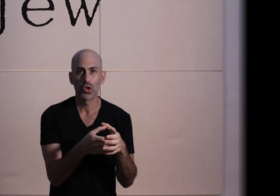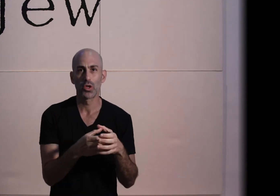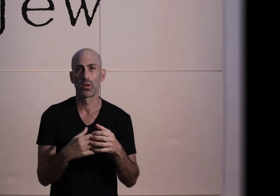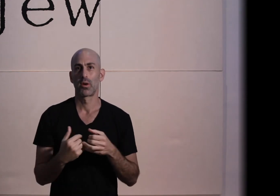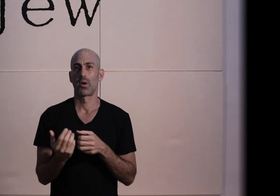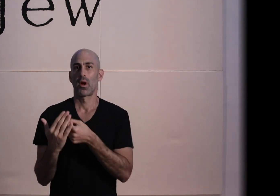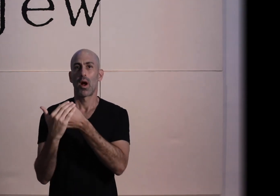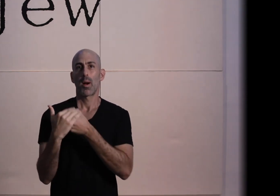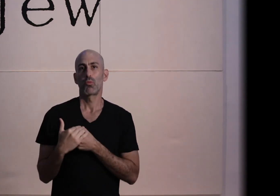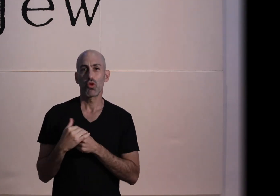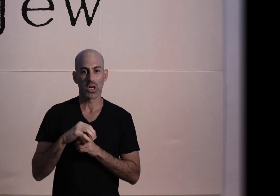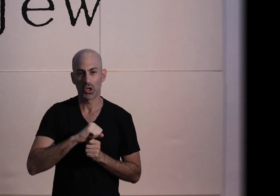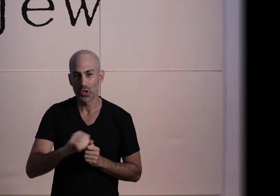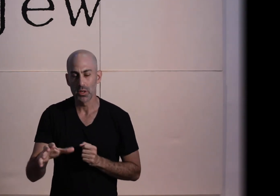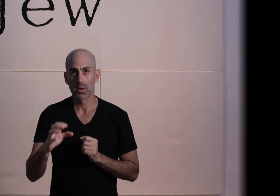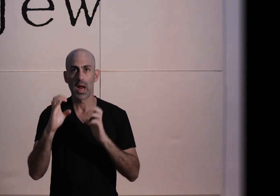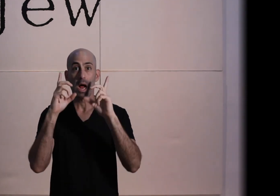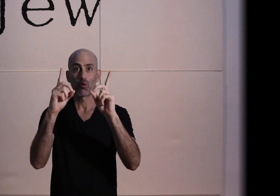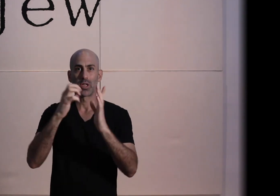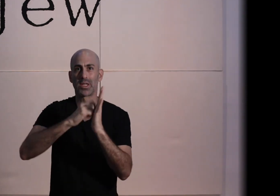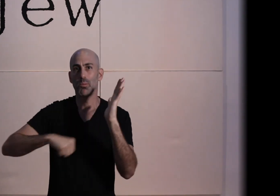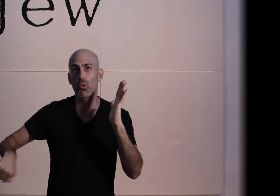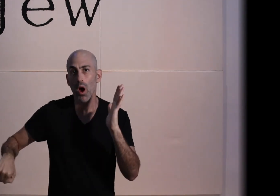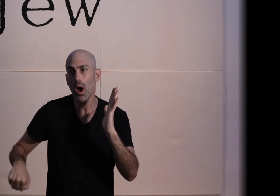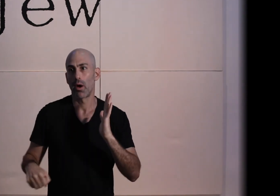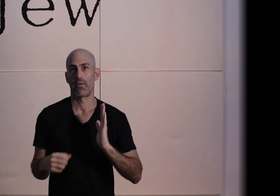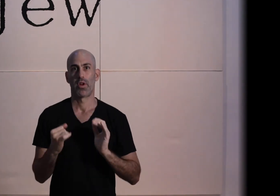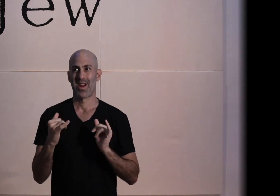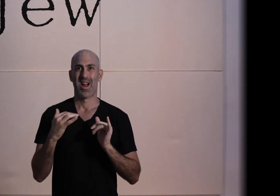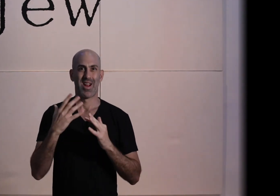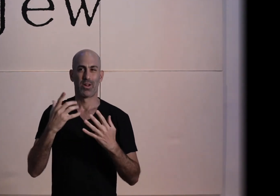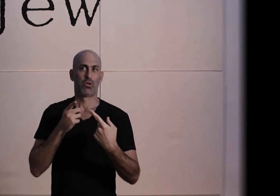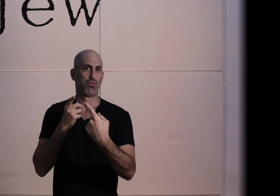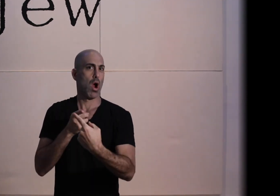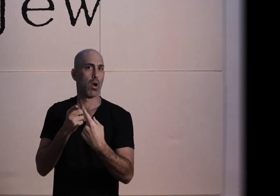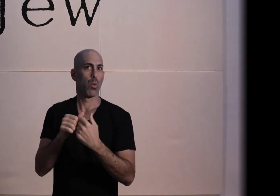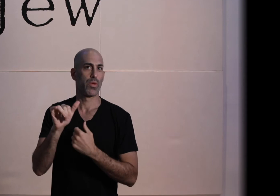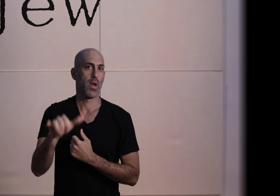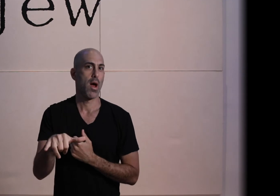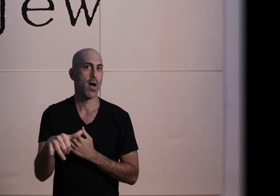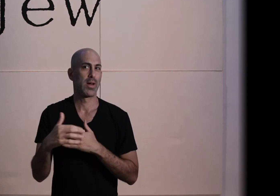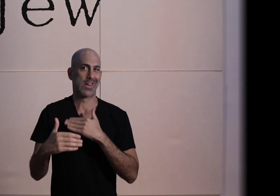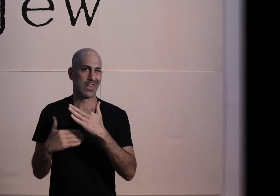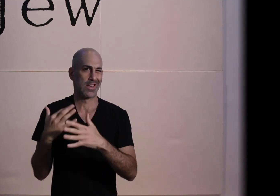oppression, and educational deprivation, it also represents struggles,